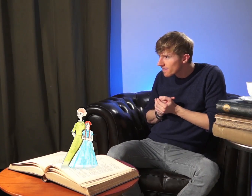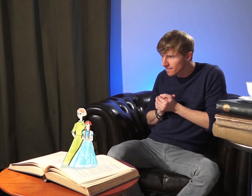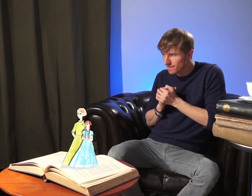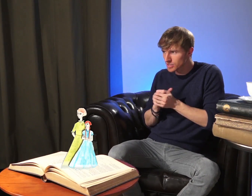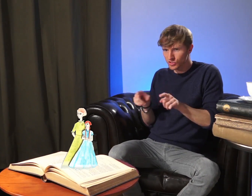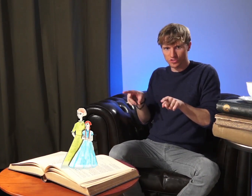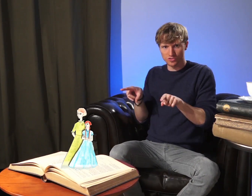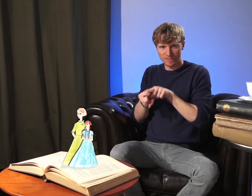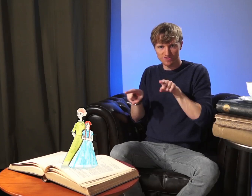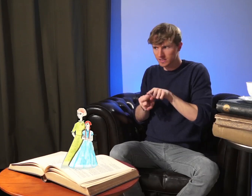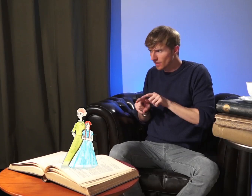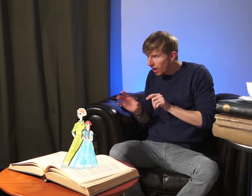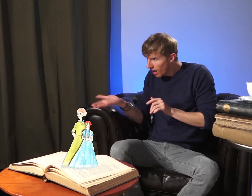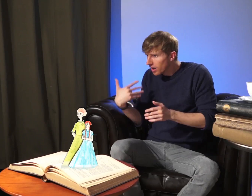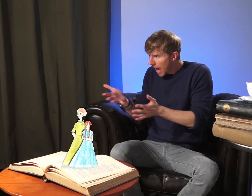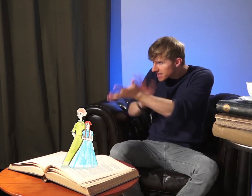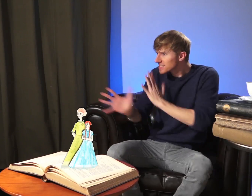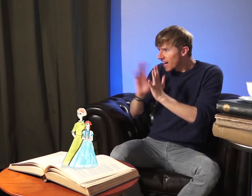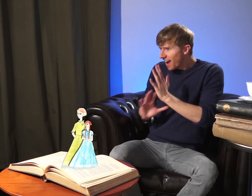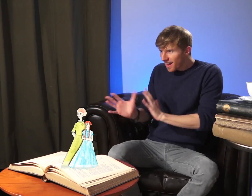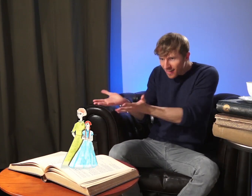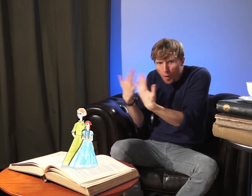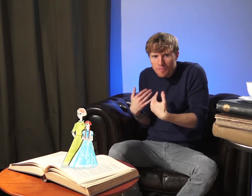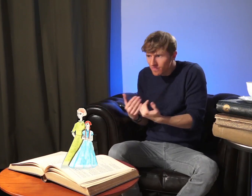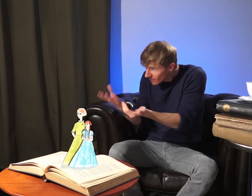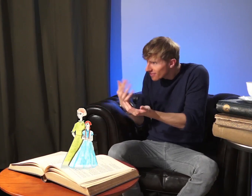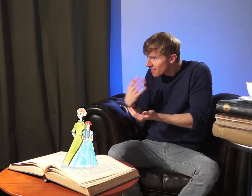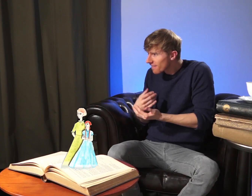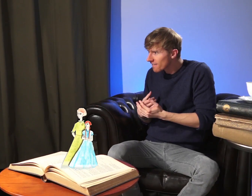The step-sister said: "Come, tell us what happened to you."